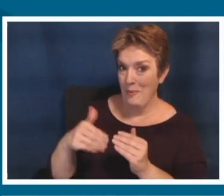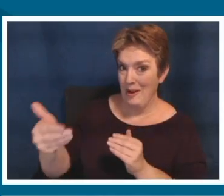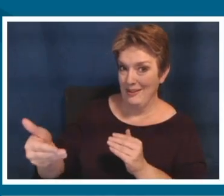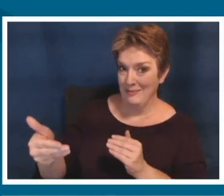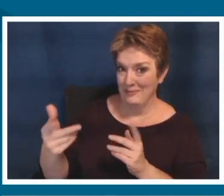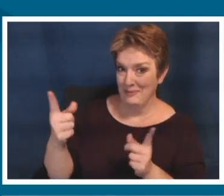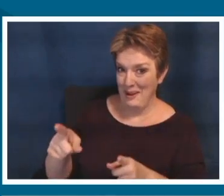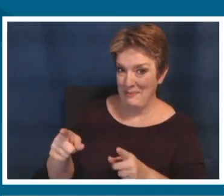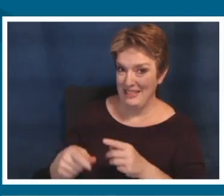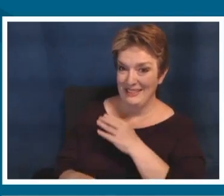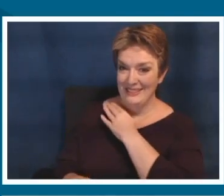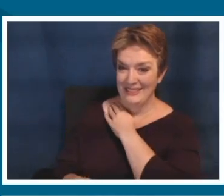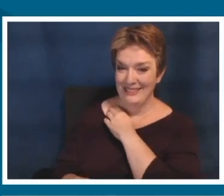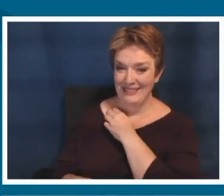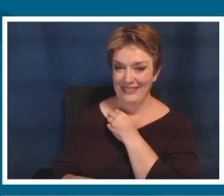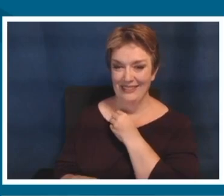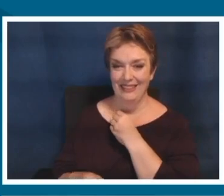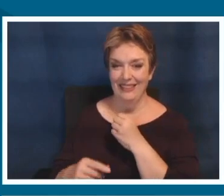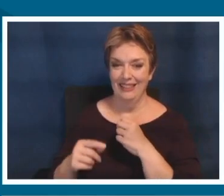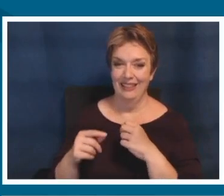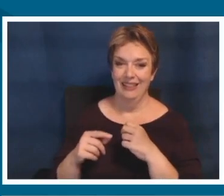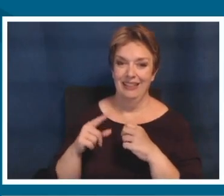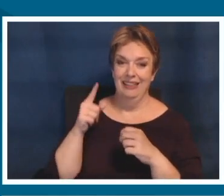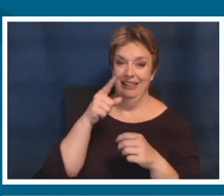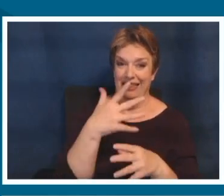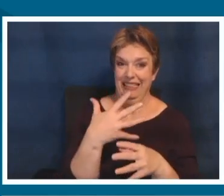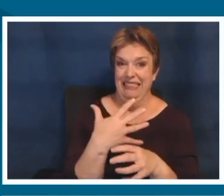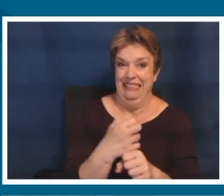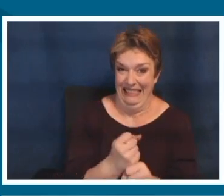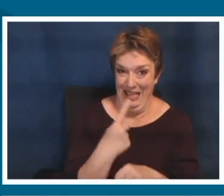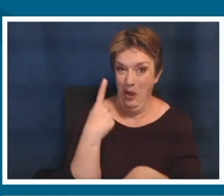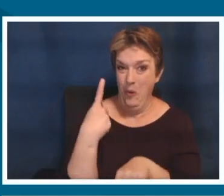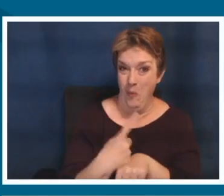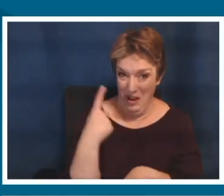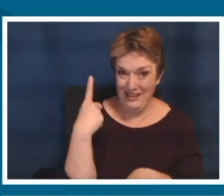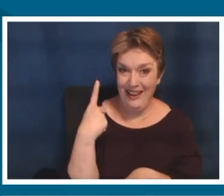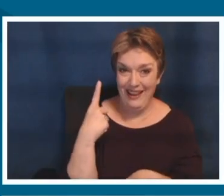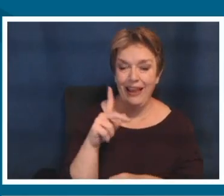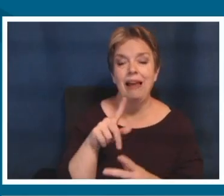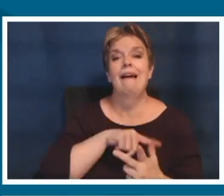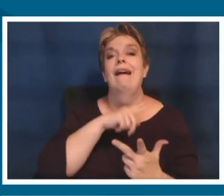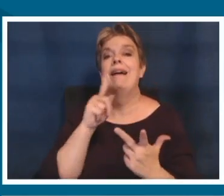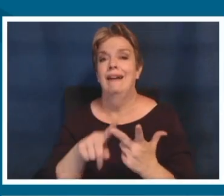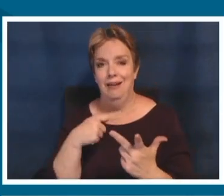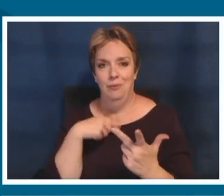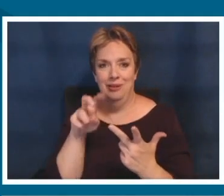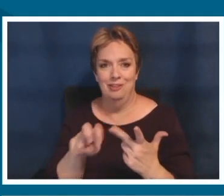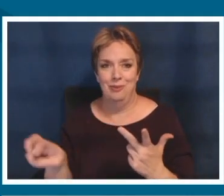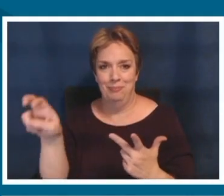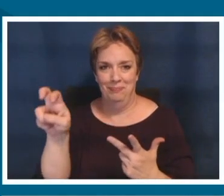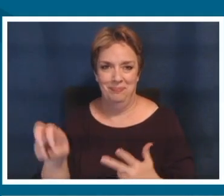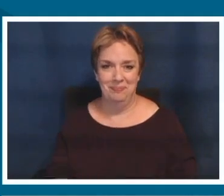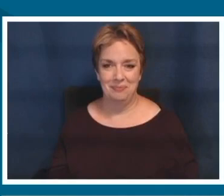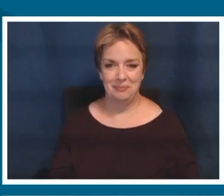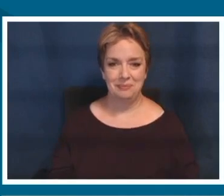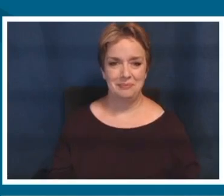crammed it all in in one day and the next day we went out i can all right let's go to the next slide